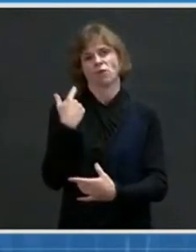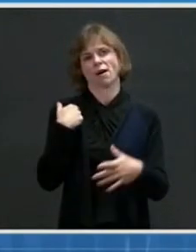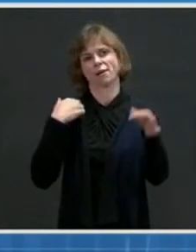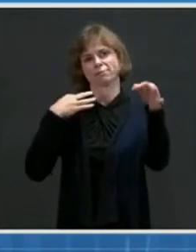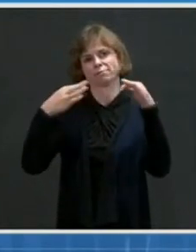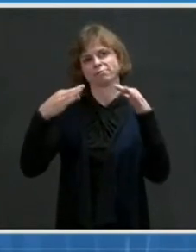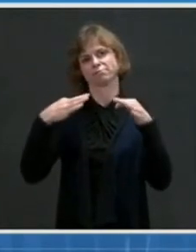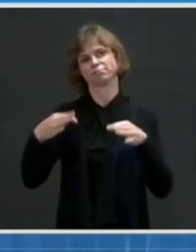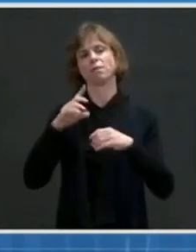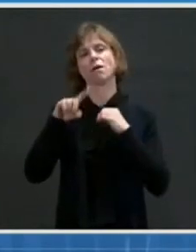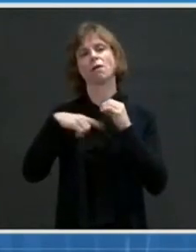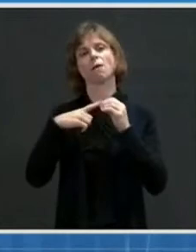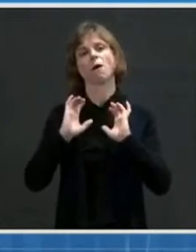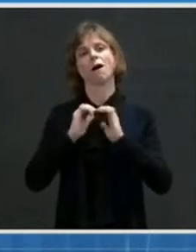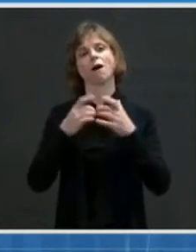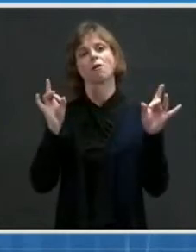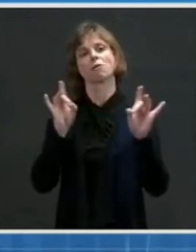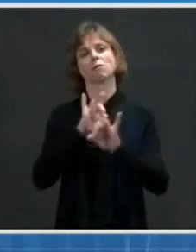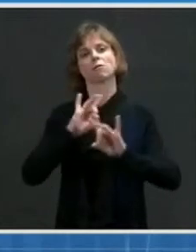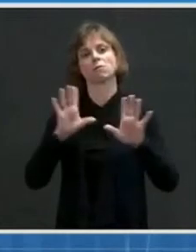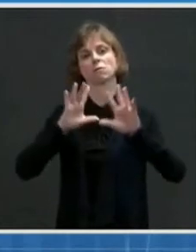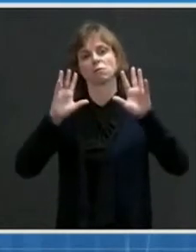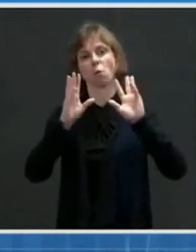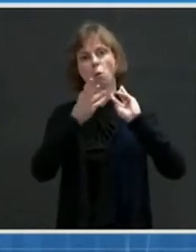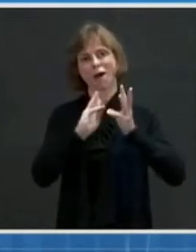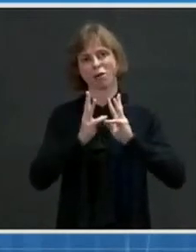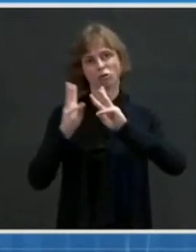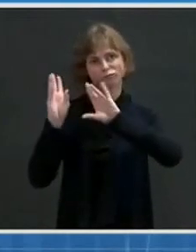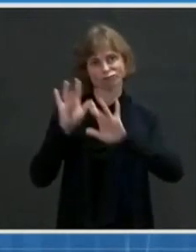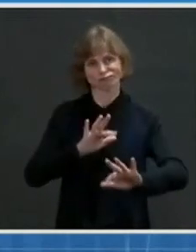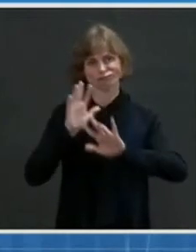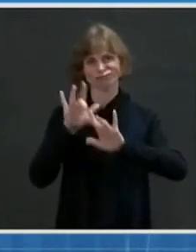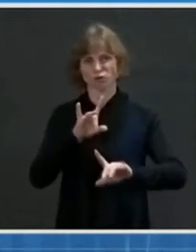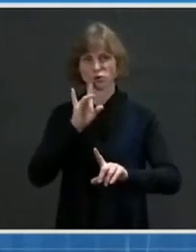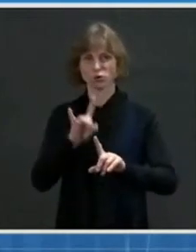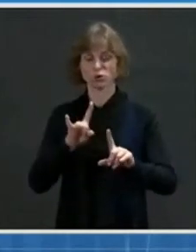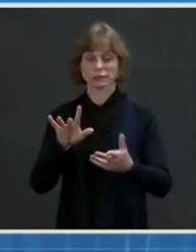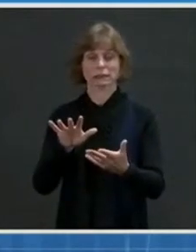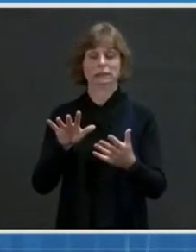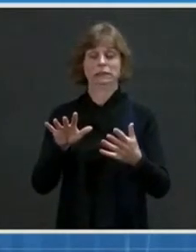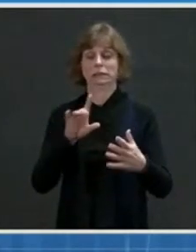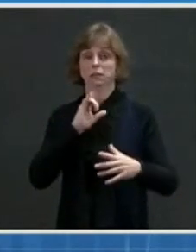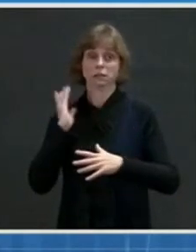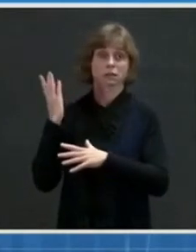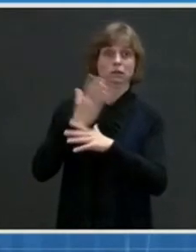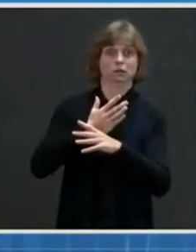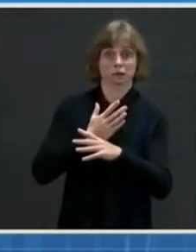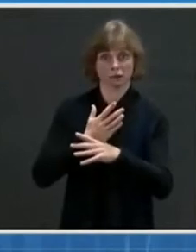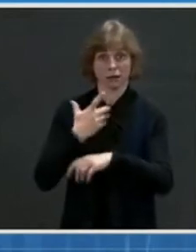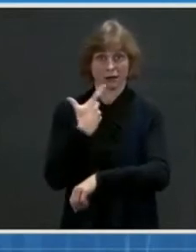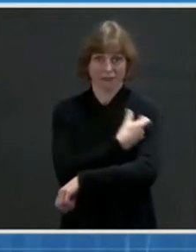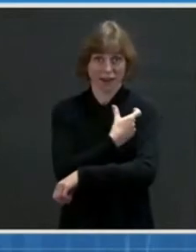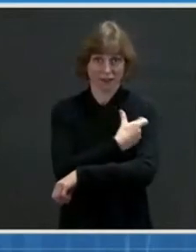MAKE THAT HAPPEN. ON FRIDAY, I PROVIDED AN OVERVIEW OF HOW THE EXTREME